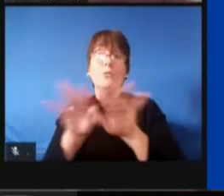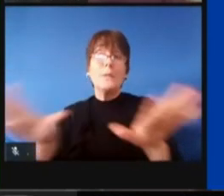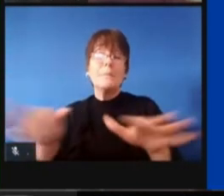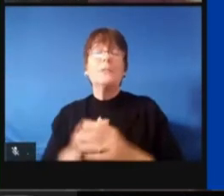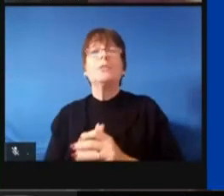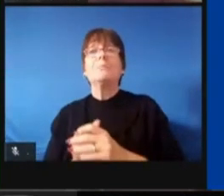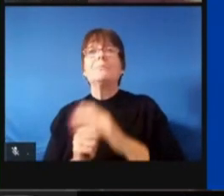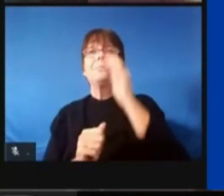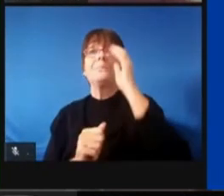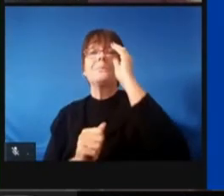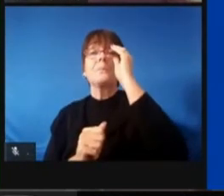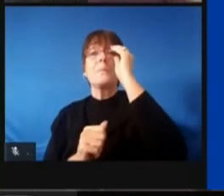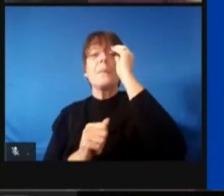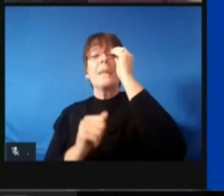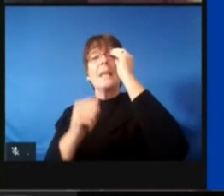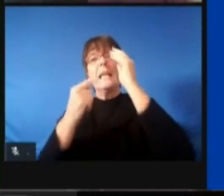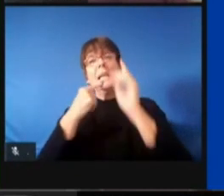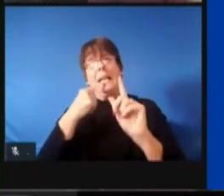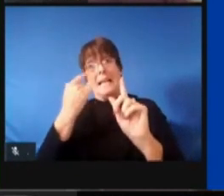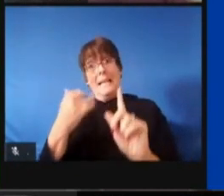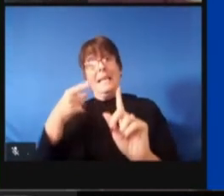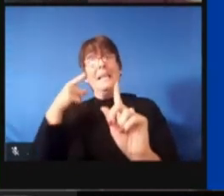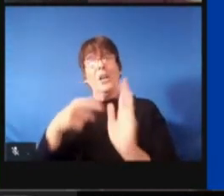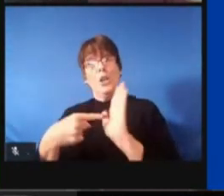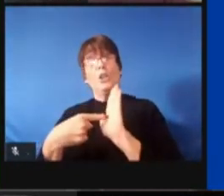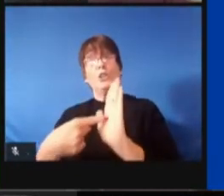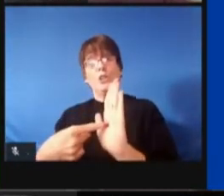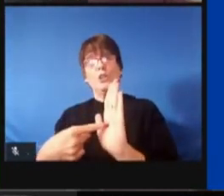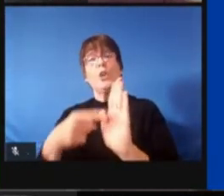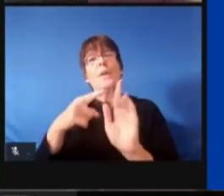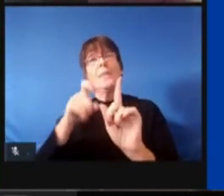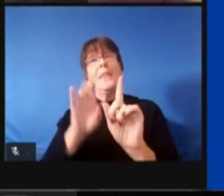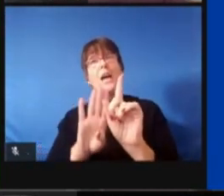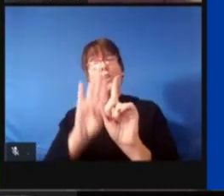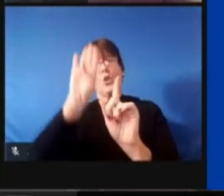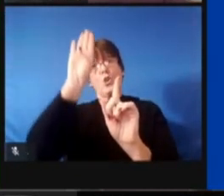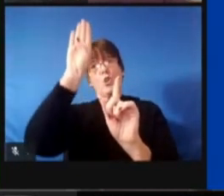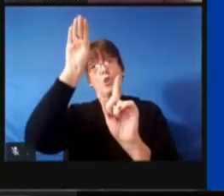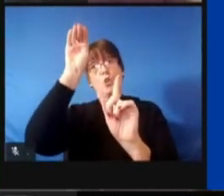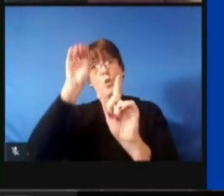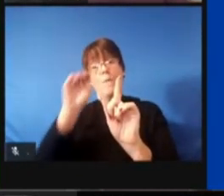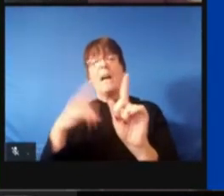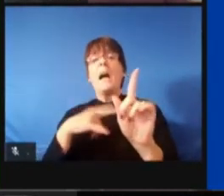THOSE FEATURES OF ACTIVITIES LOOK LIKE THAT INCREASE RISK OF